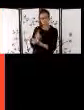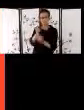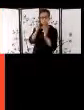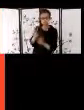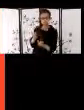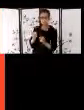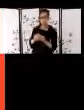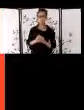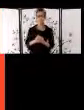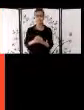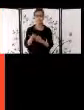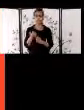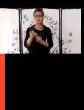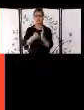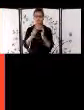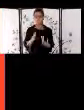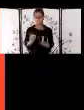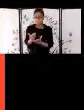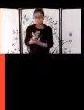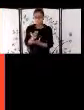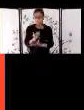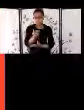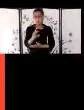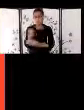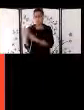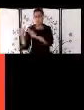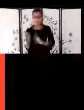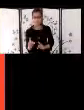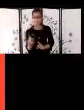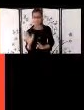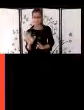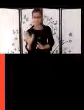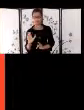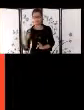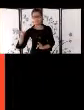of Calgary or may still be developing relationships, connections, and opportunities and that is